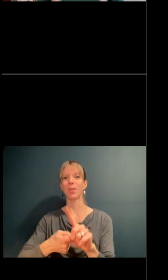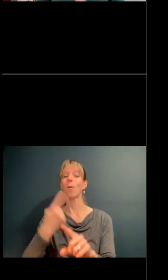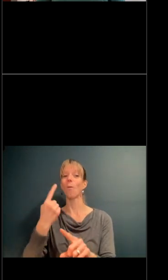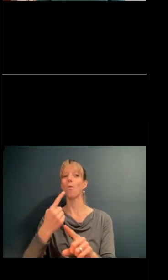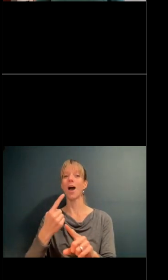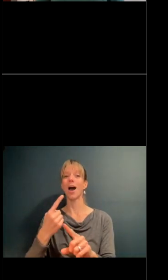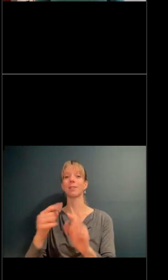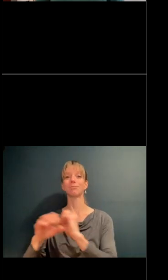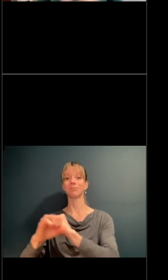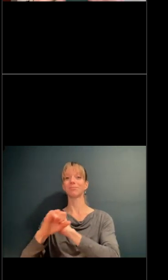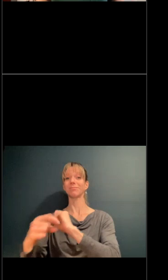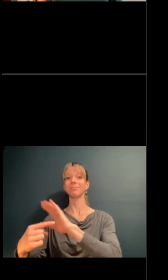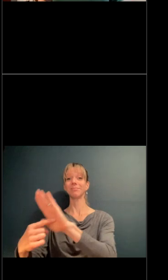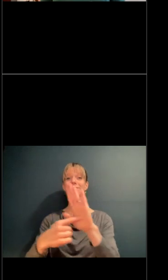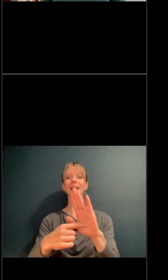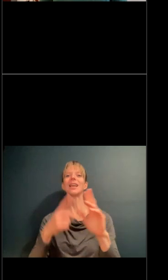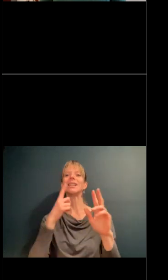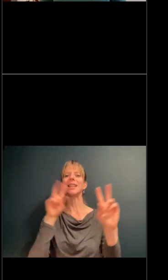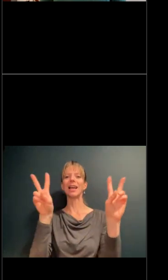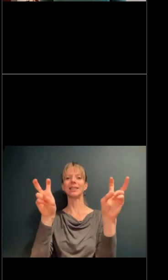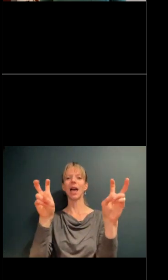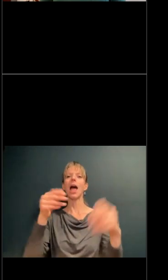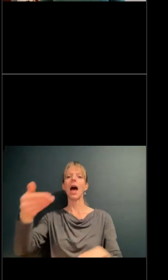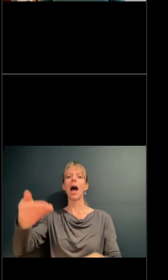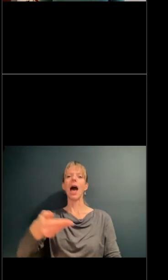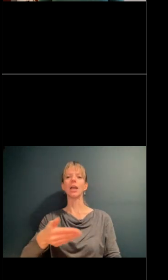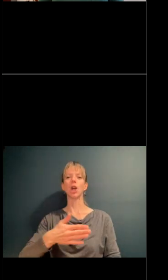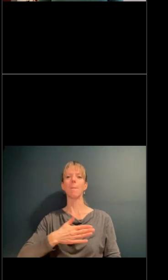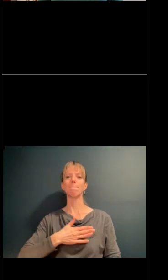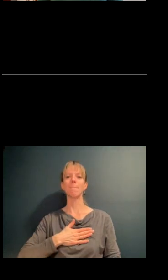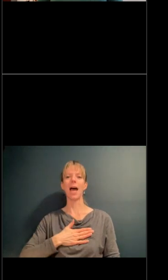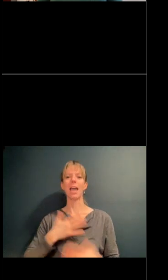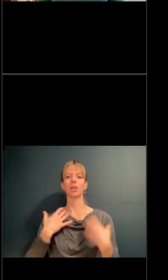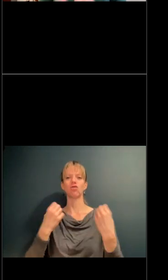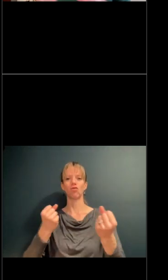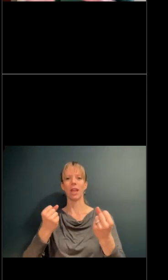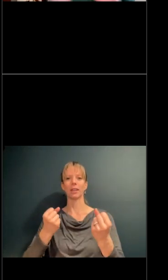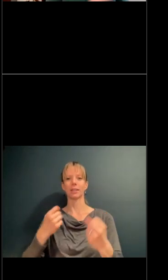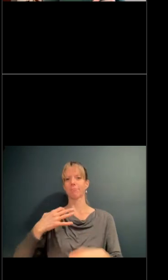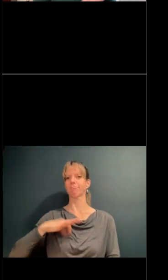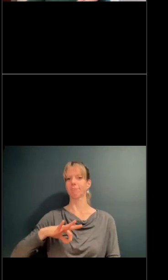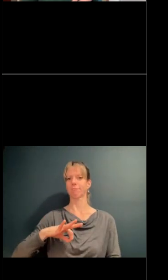My Strengths, which simply makes the point that connections to the workplace are not facilitated